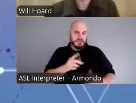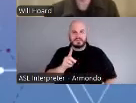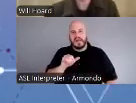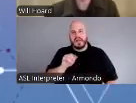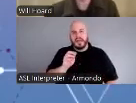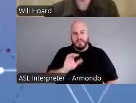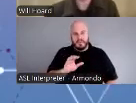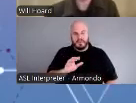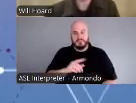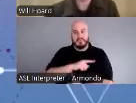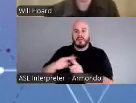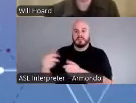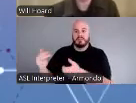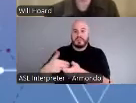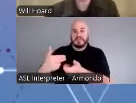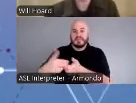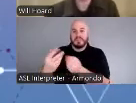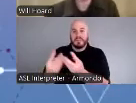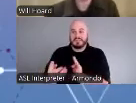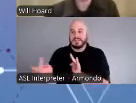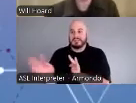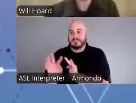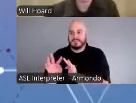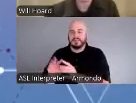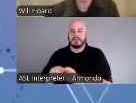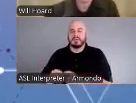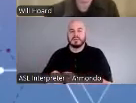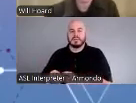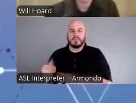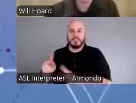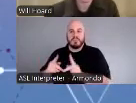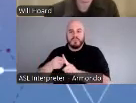who were participating consumers from your CILs.